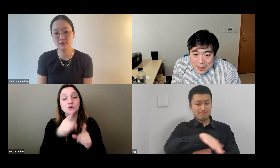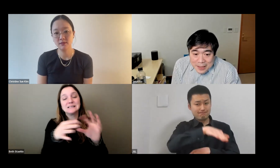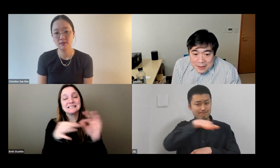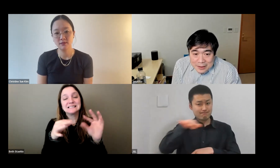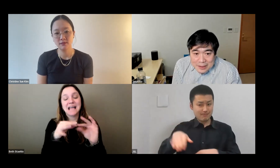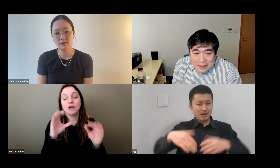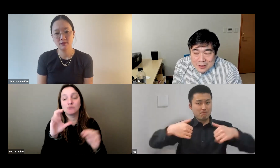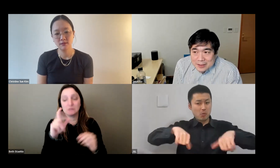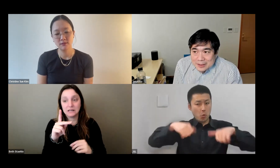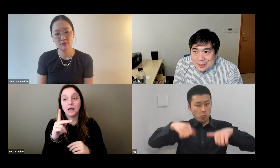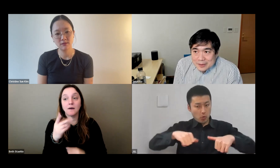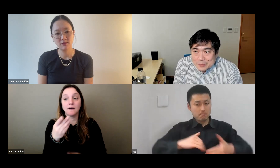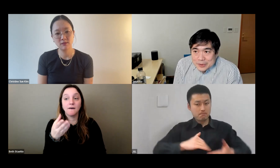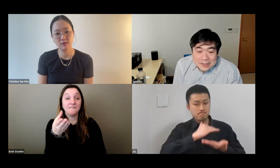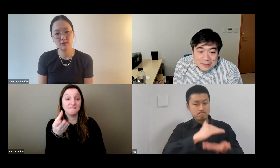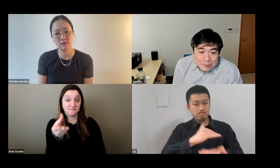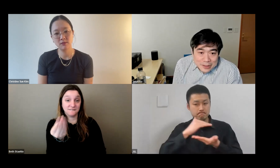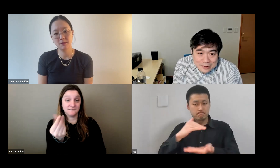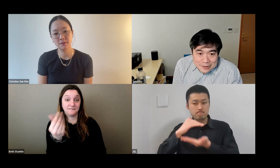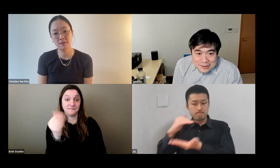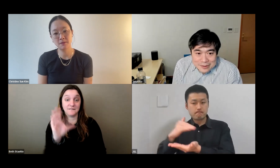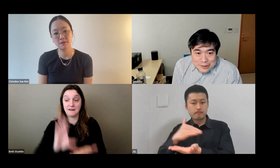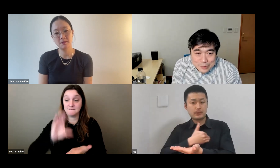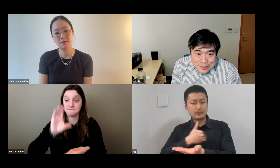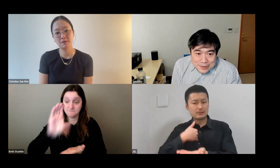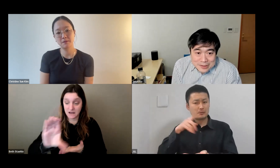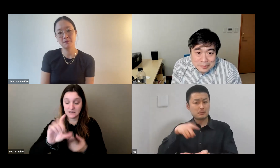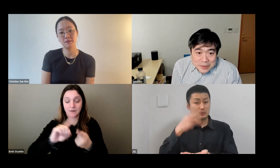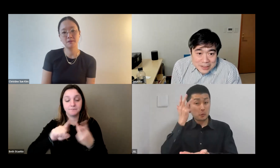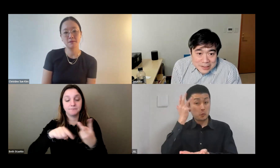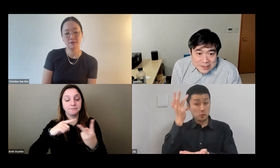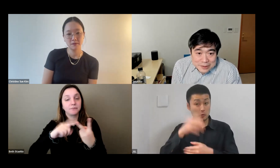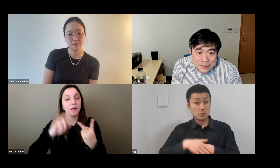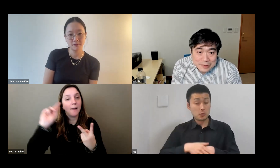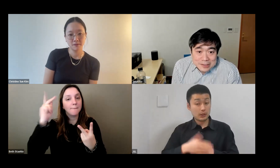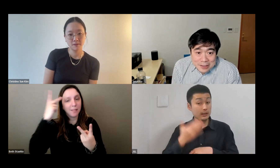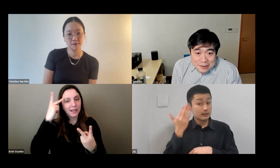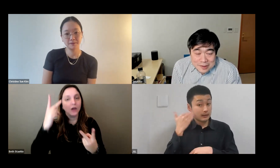and the political will to support disabilities is where it starts.